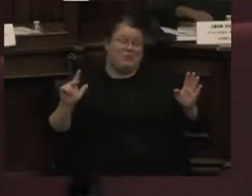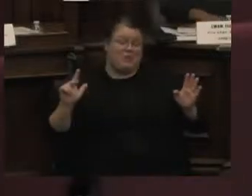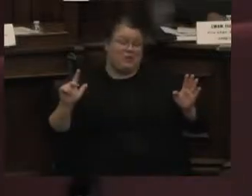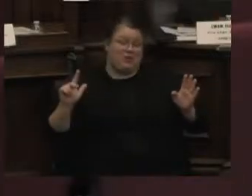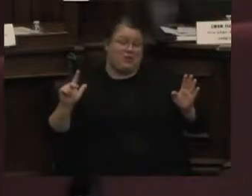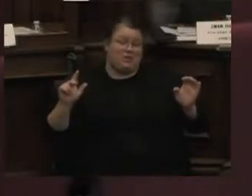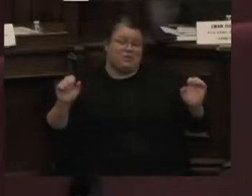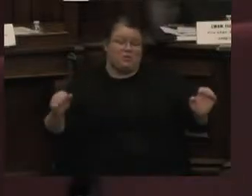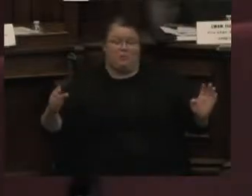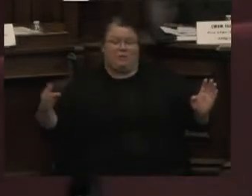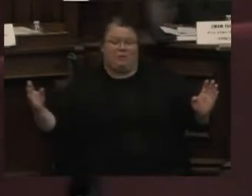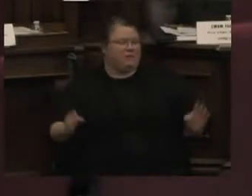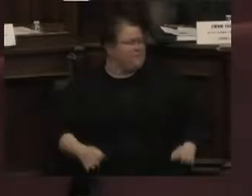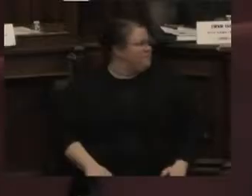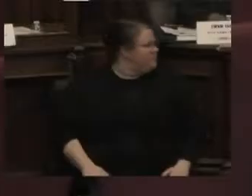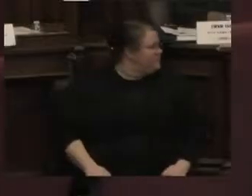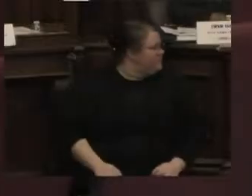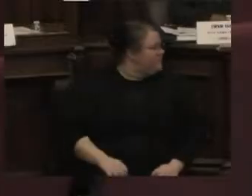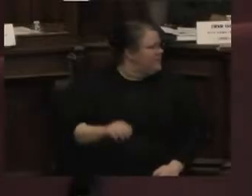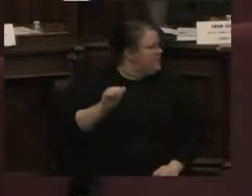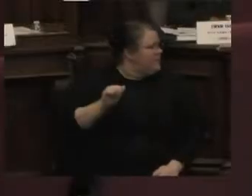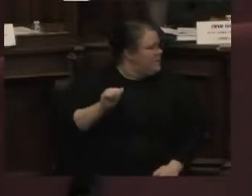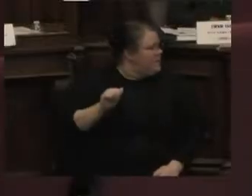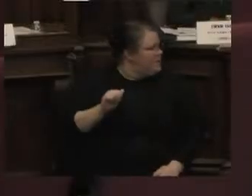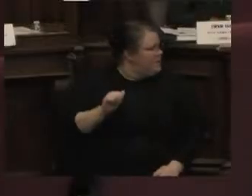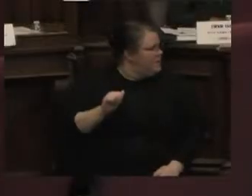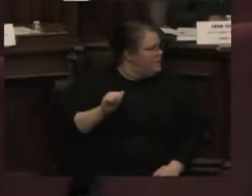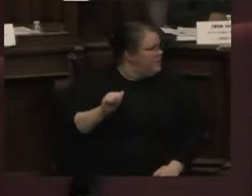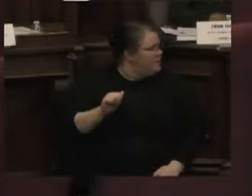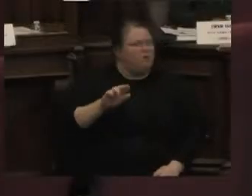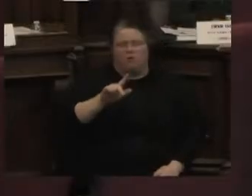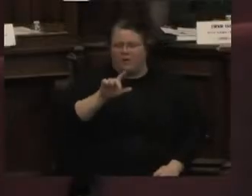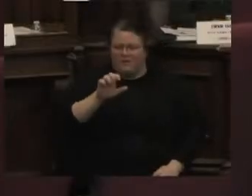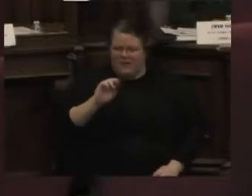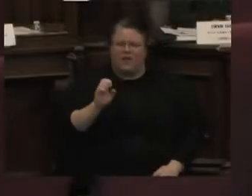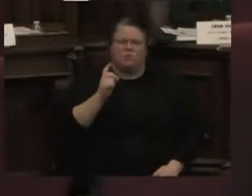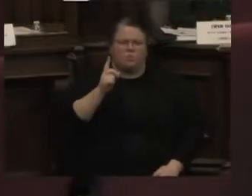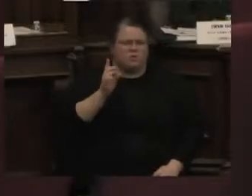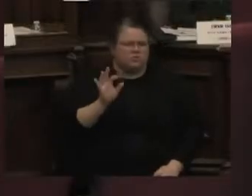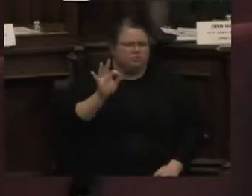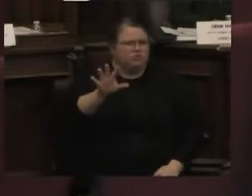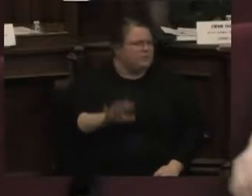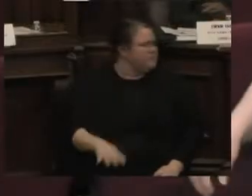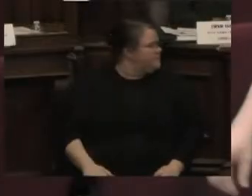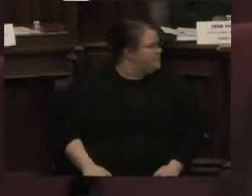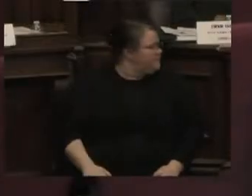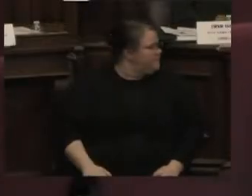remember, summer goes until September 23rd. Got it. Thank